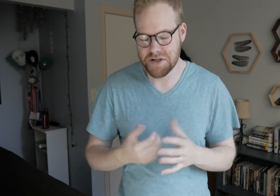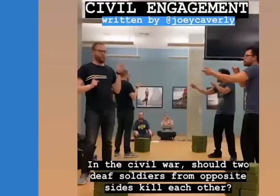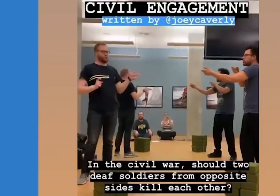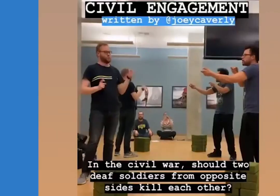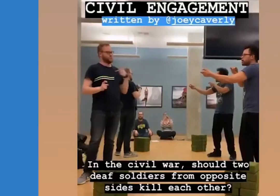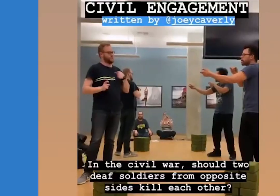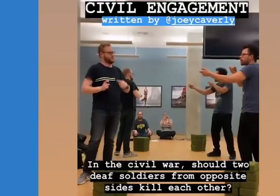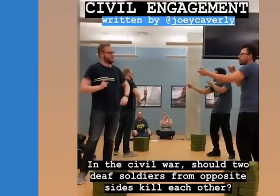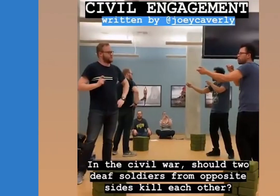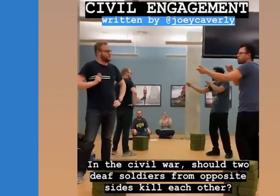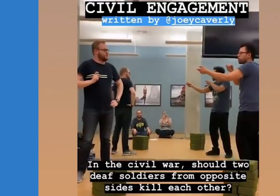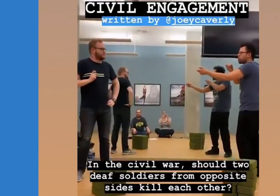Rogan: --shoot me!